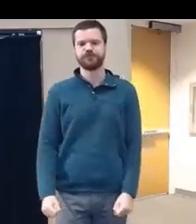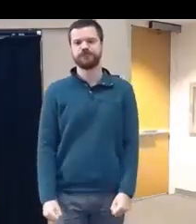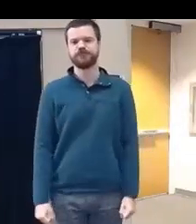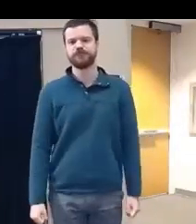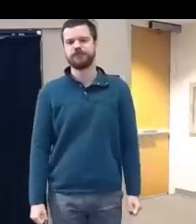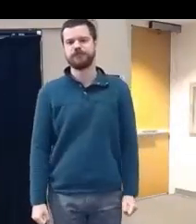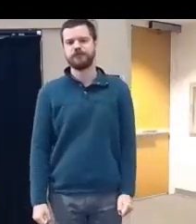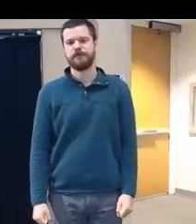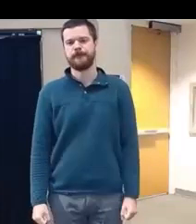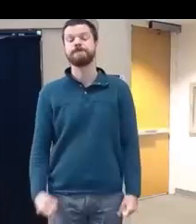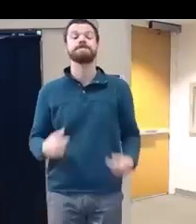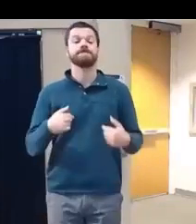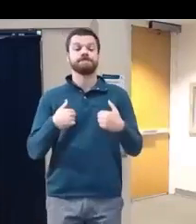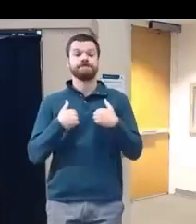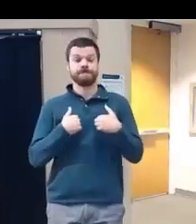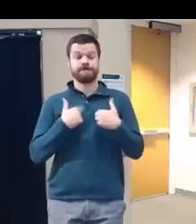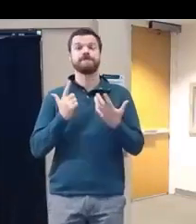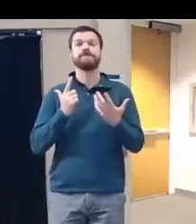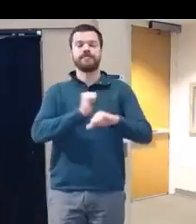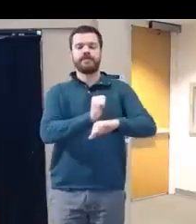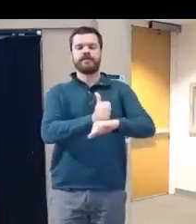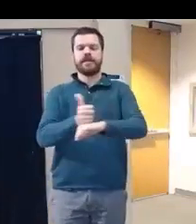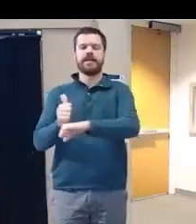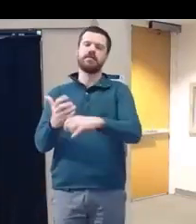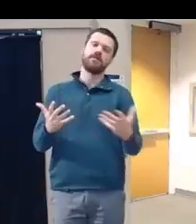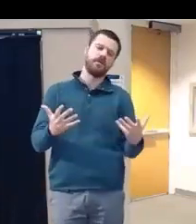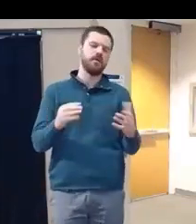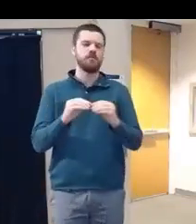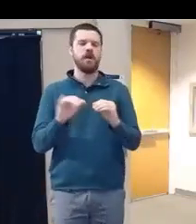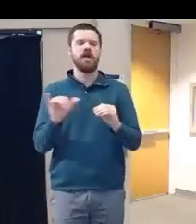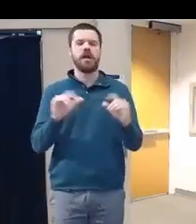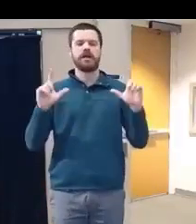and what I'm going to set up for you is a little bit of a a snapshot about why education